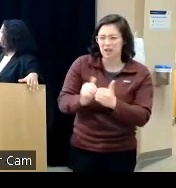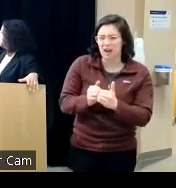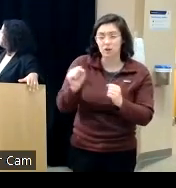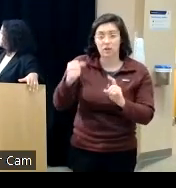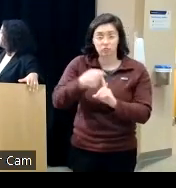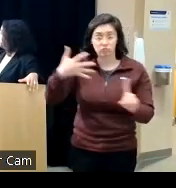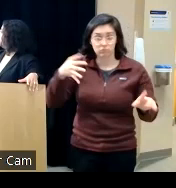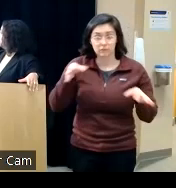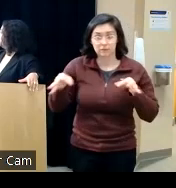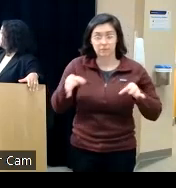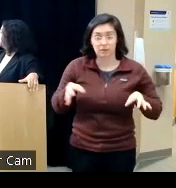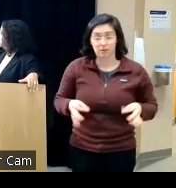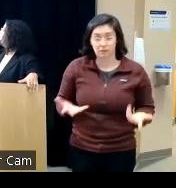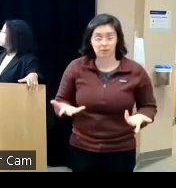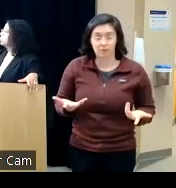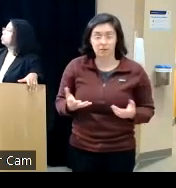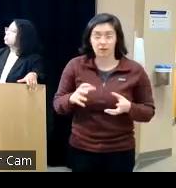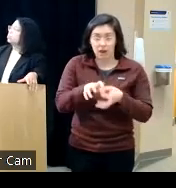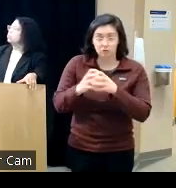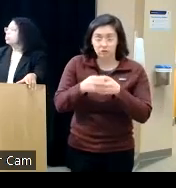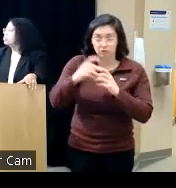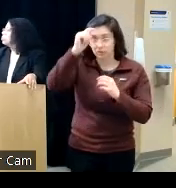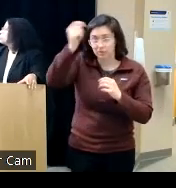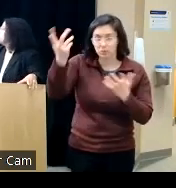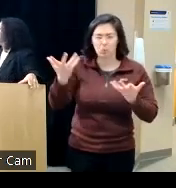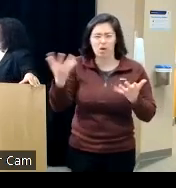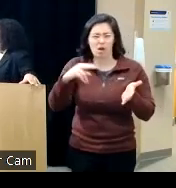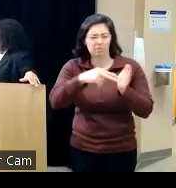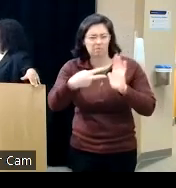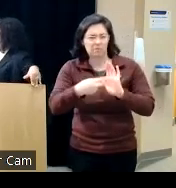expand a little bit more on on what it is and how it then gets played out